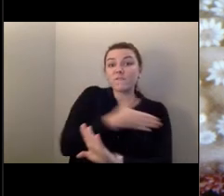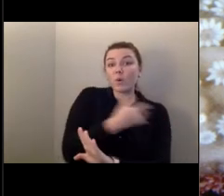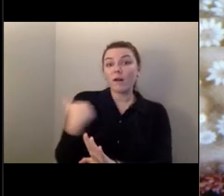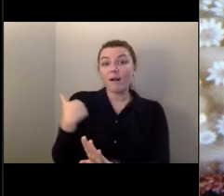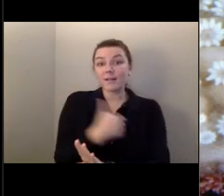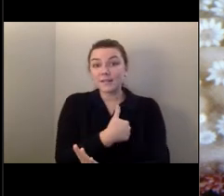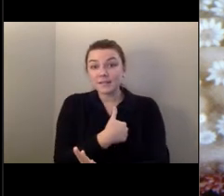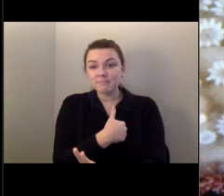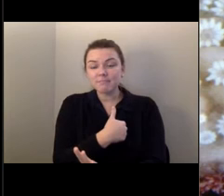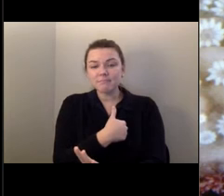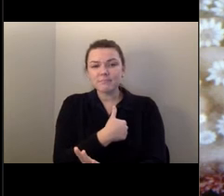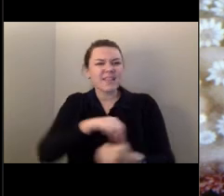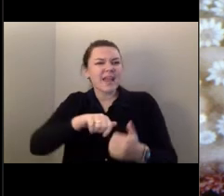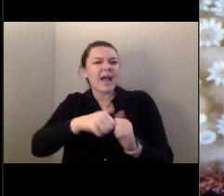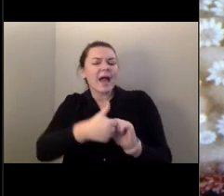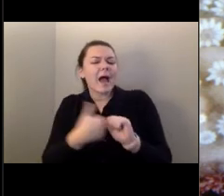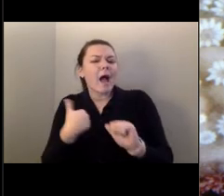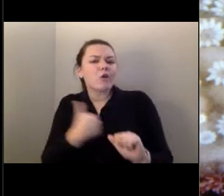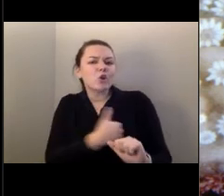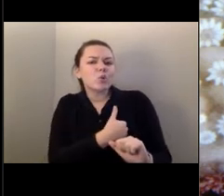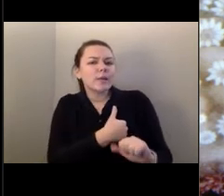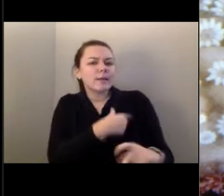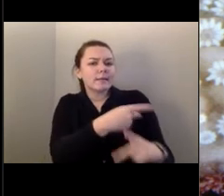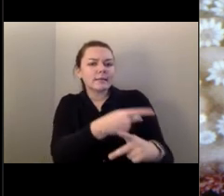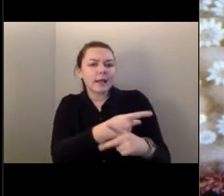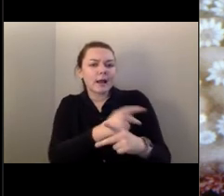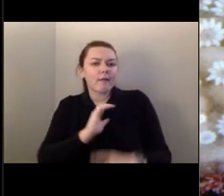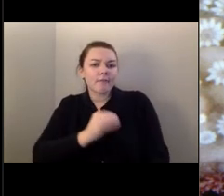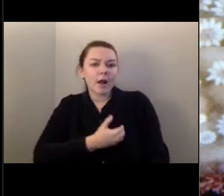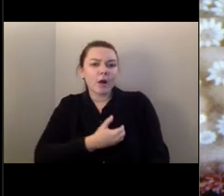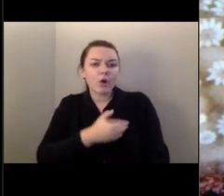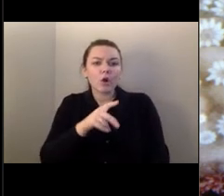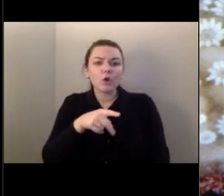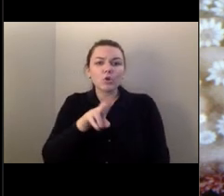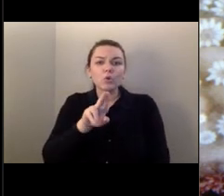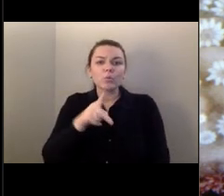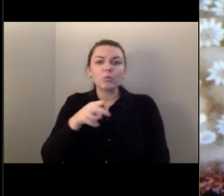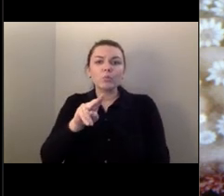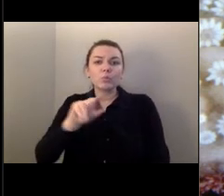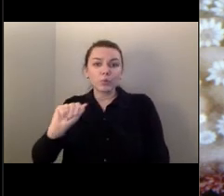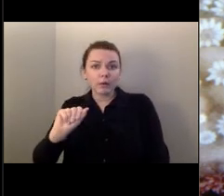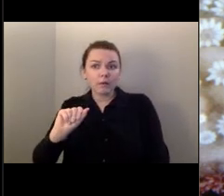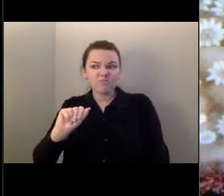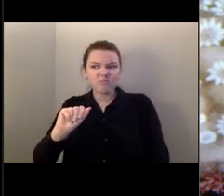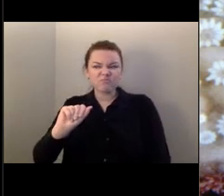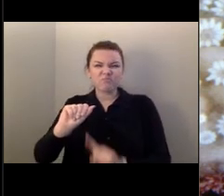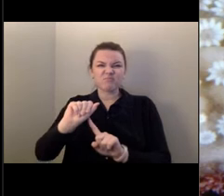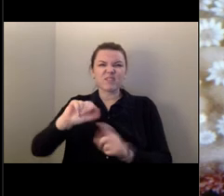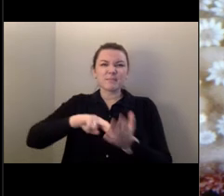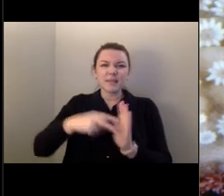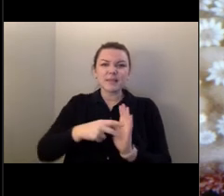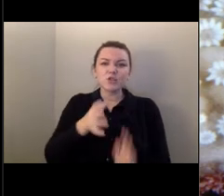How do we treat our Kūpuna, our grandparents, our aunties, and uncles, right?